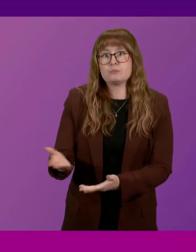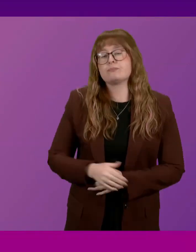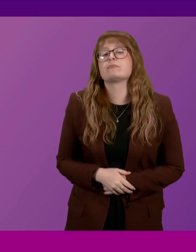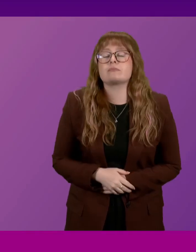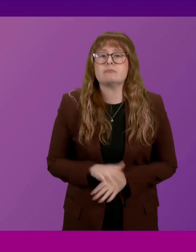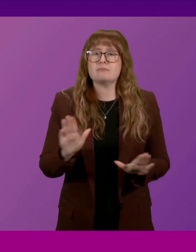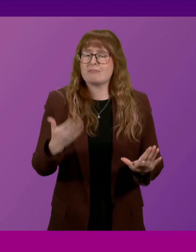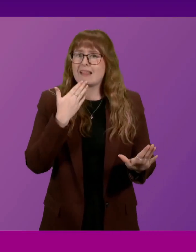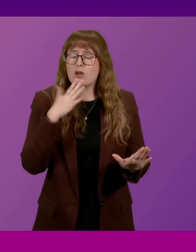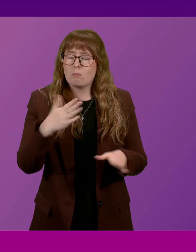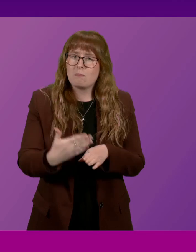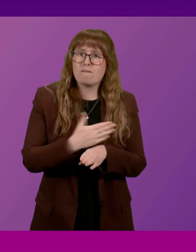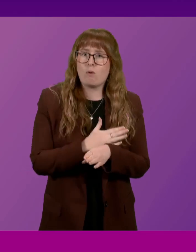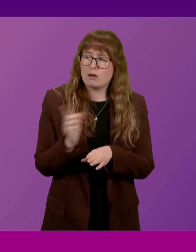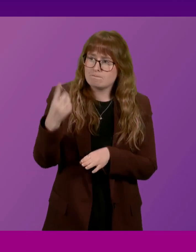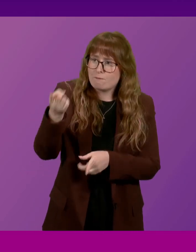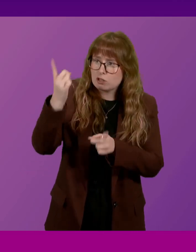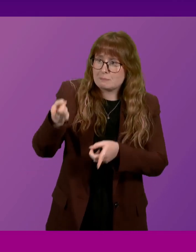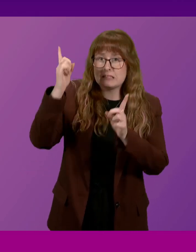Before I call the First Minister, I remind members that, in relation to this question and to question